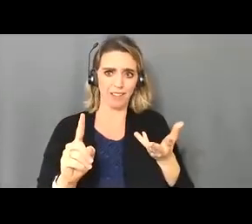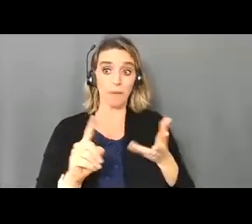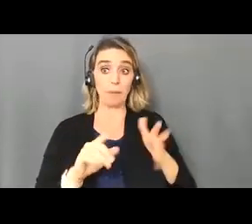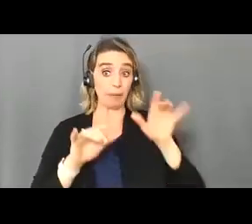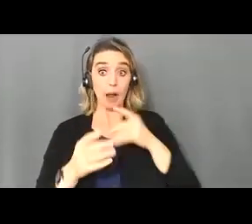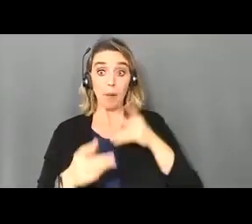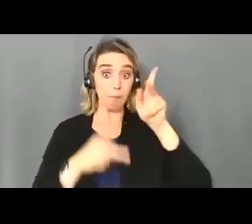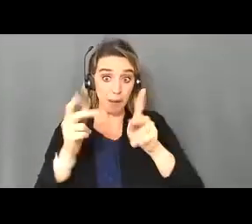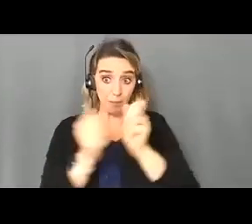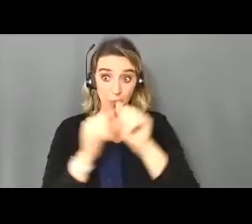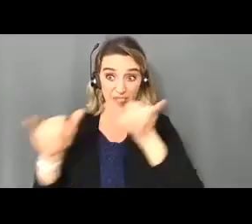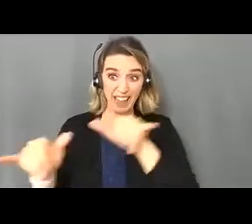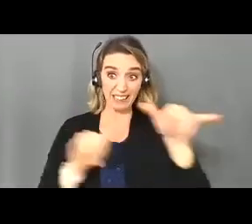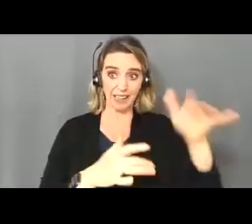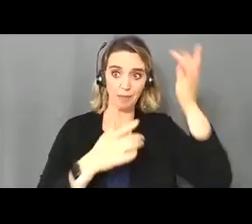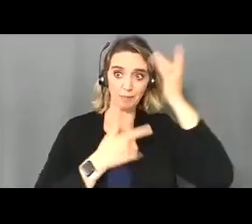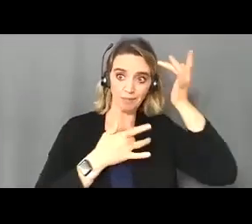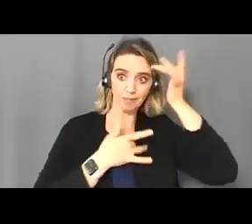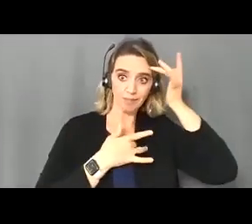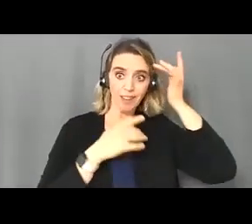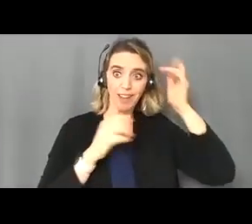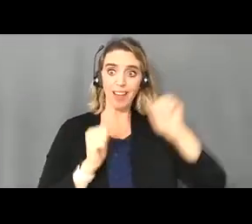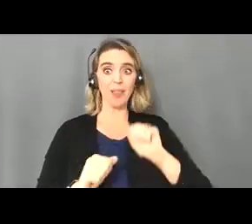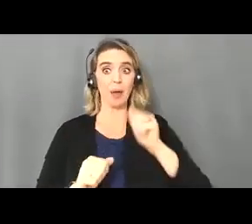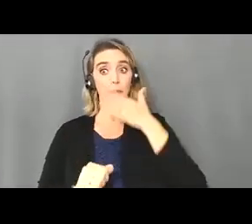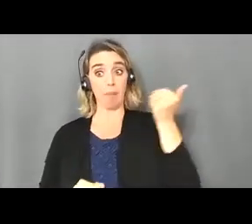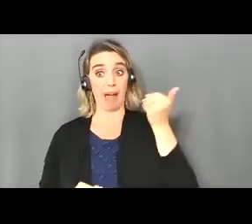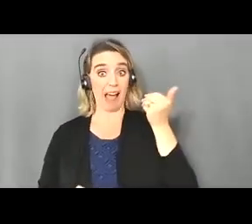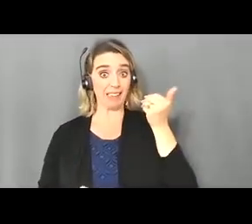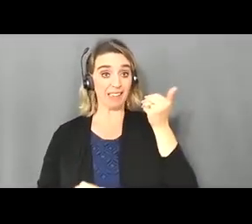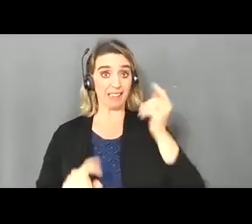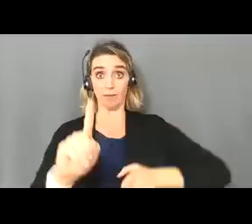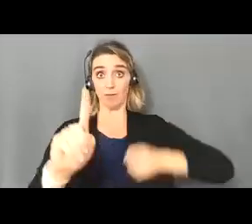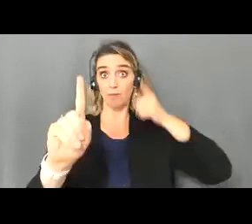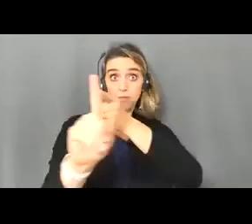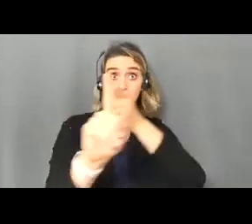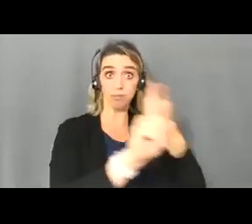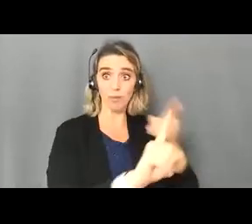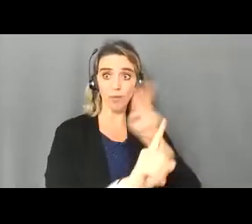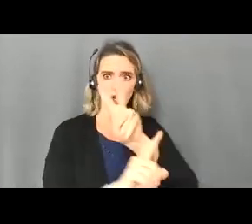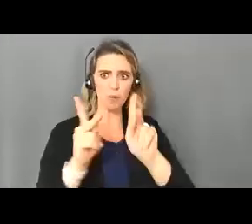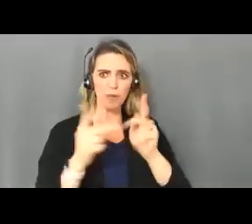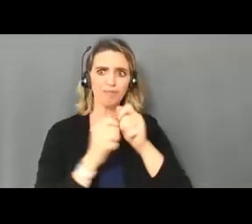the best outcome might not be the same for two people. So what I mean by that is just consider